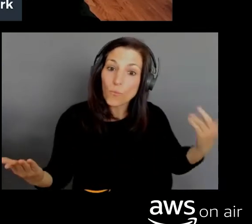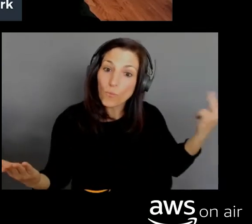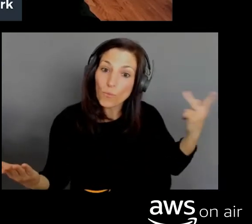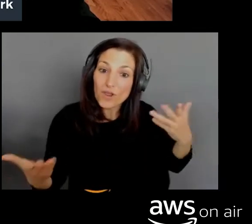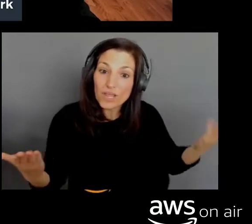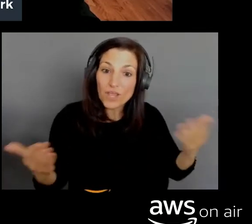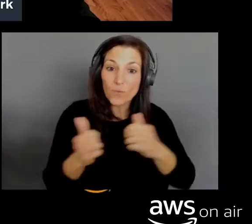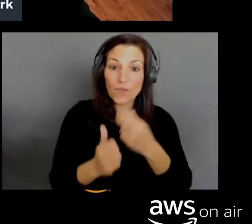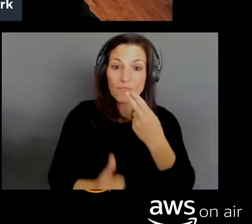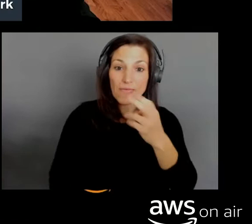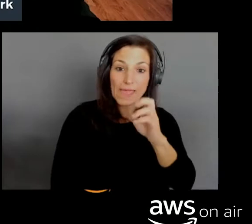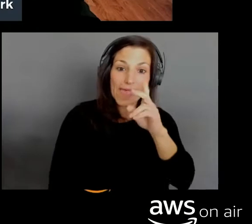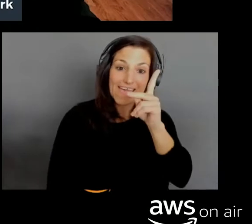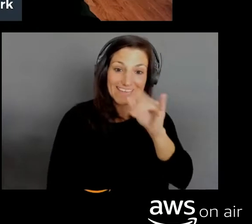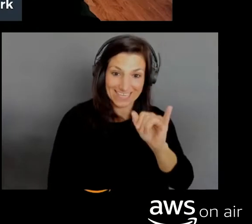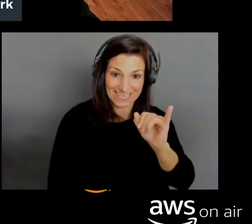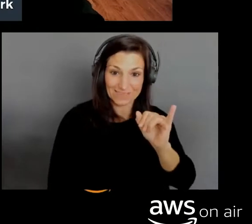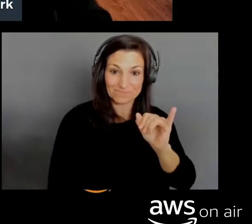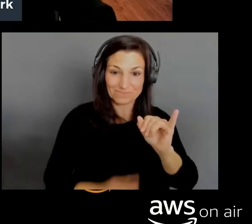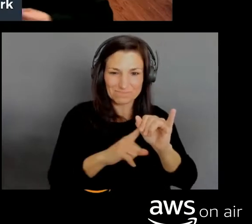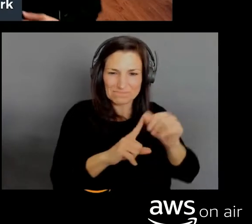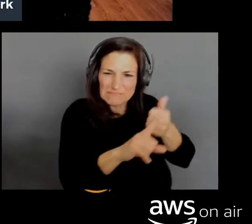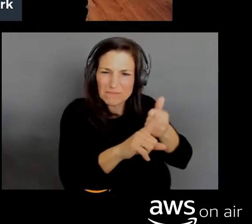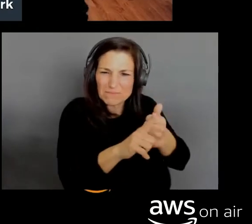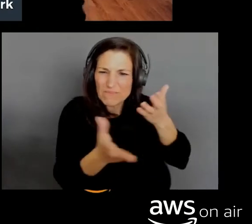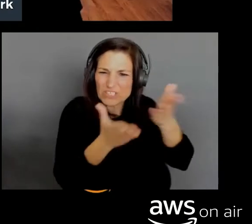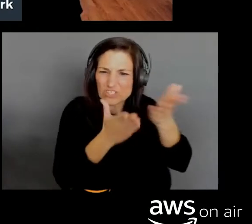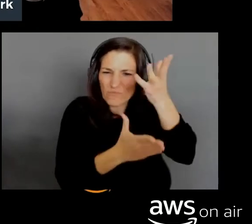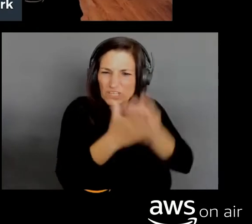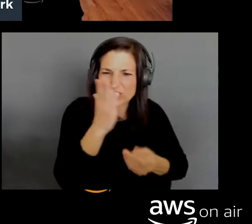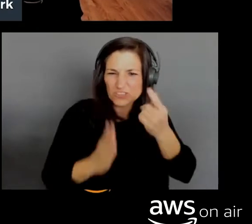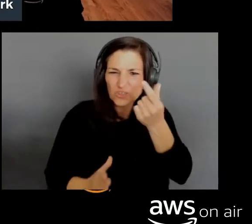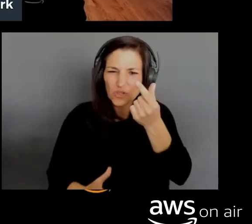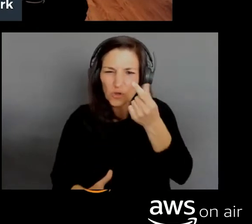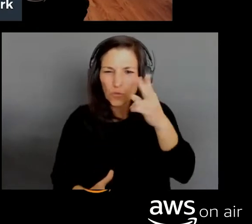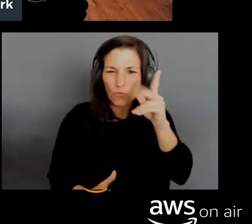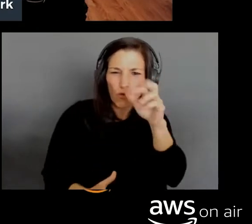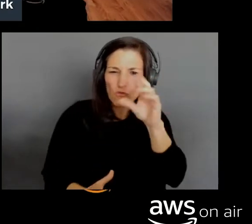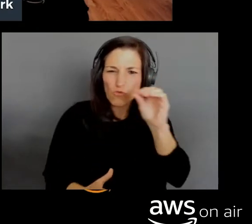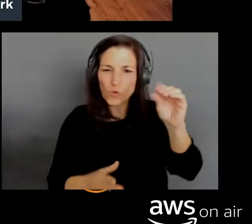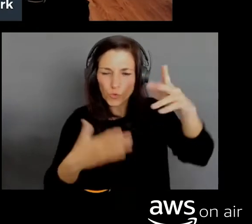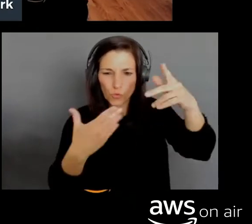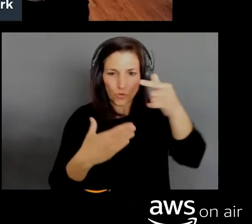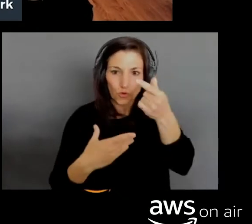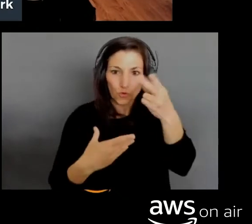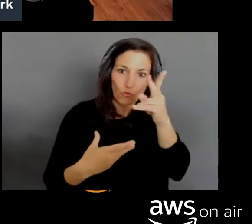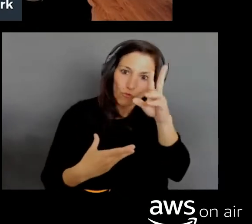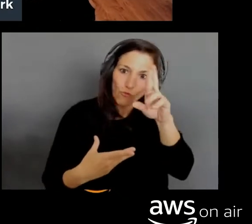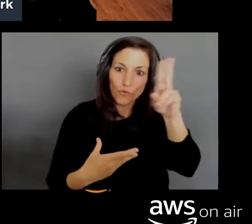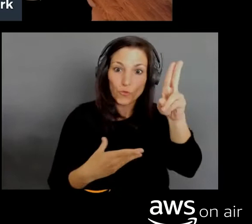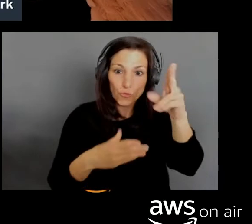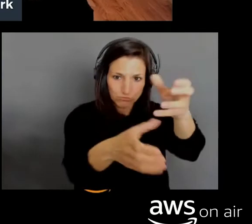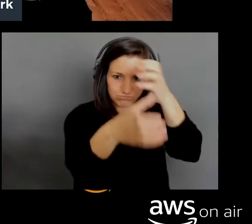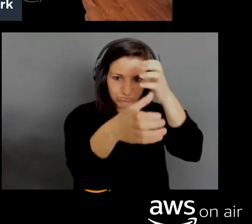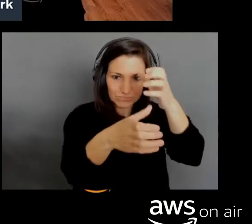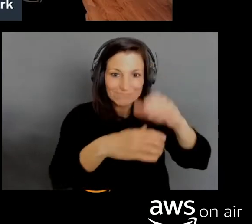Heeki is like the serverless guru. Why don't you introduce yourself real quick? Sure. My name's Heeki Park. I'm a Principal Solutions Architect